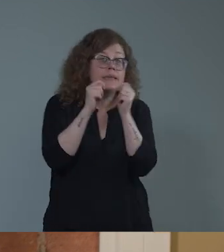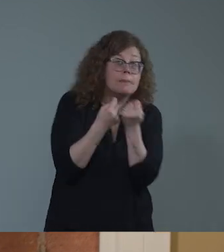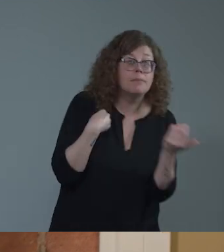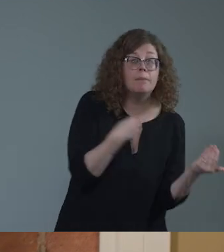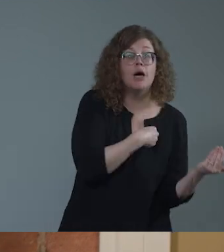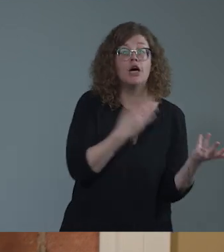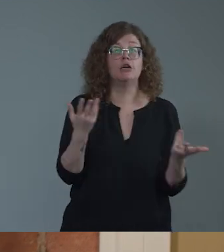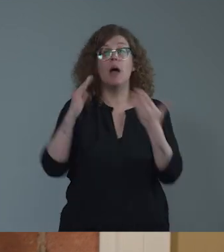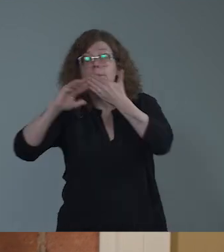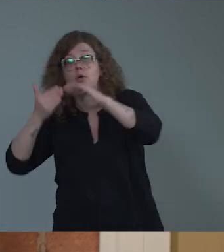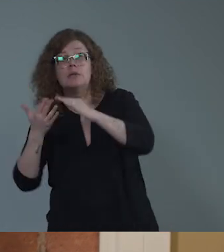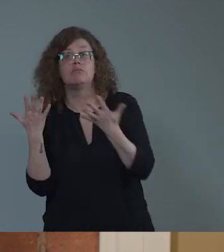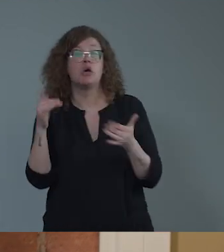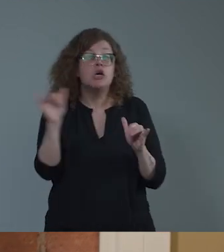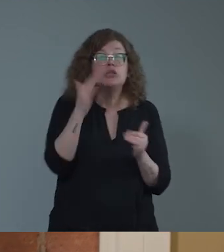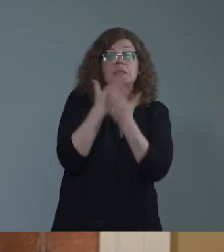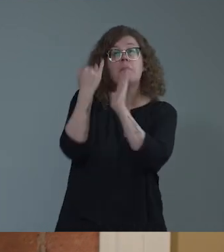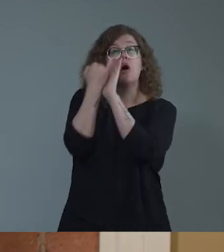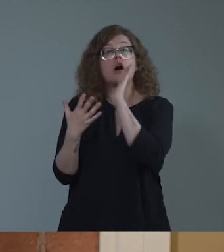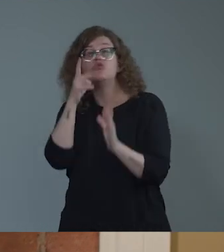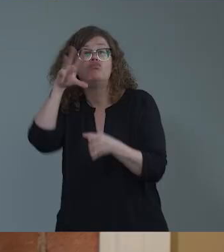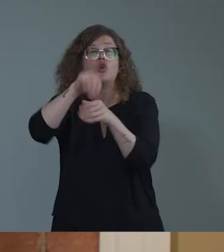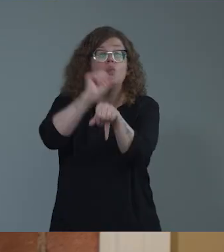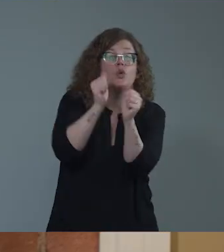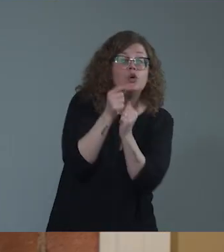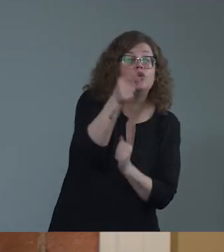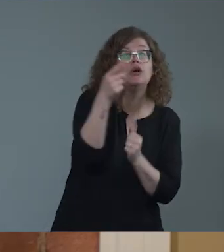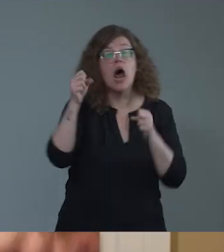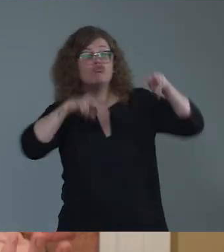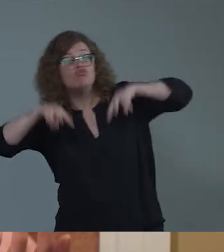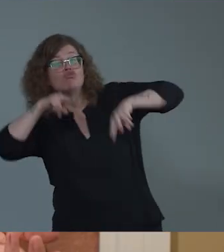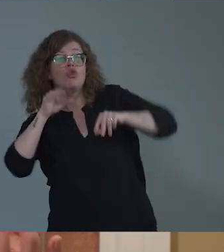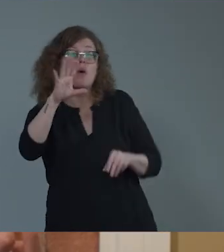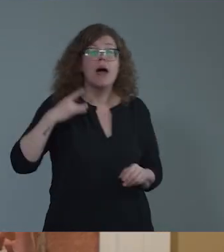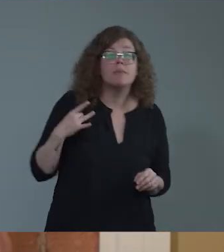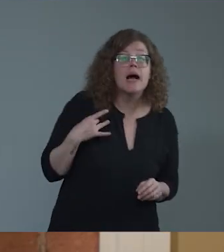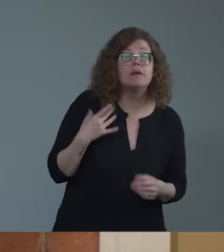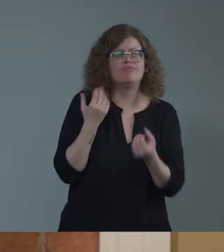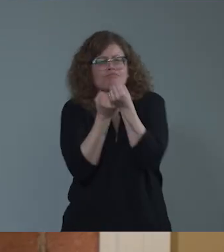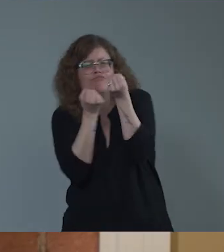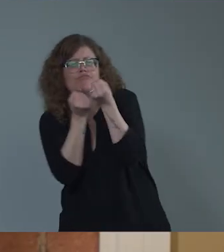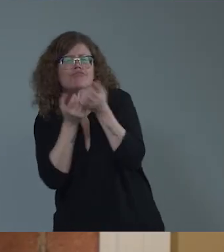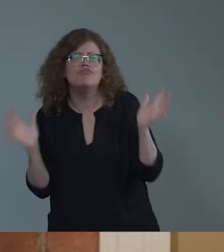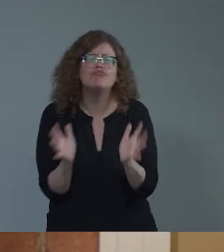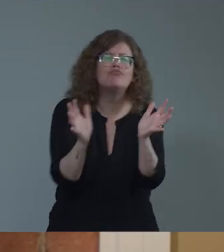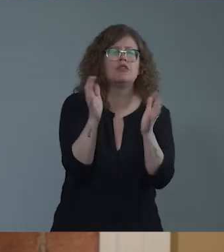and the way that they express their own ideas through their artwork. So standard practice in the larger public art